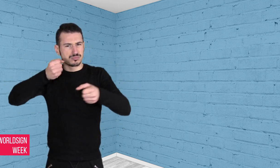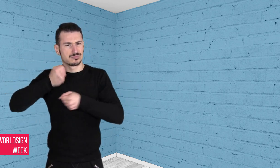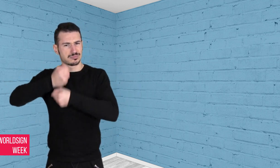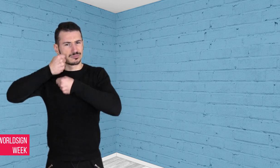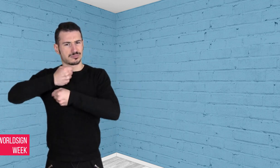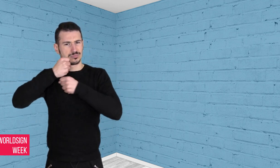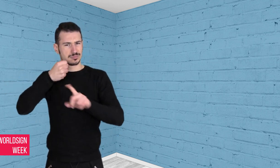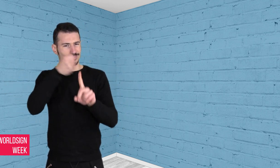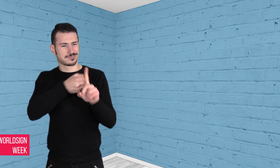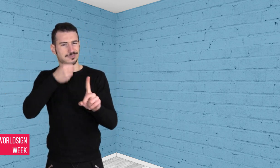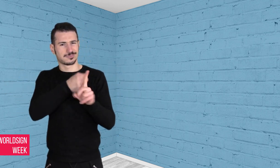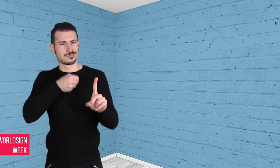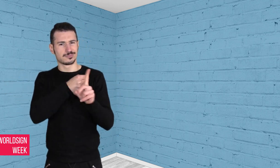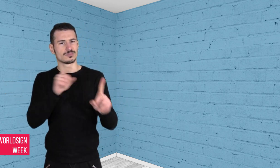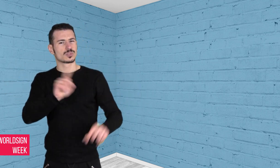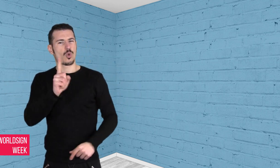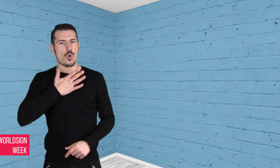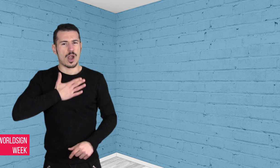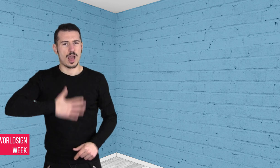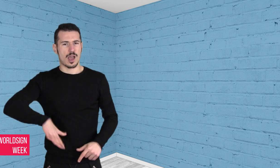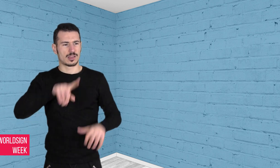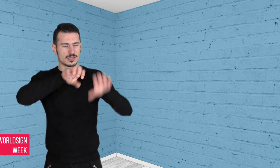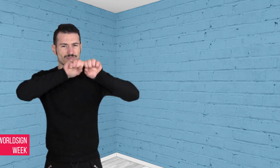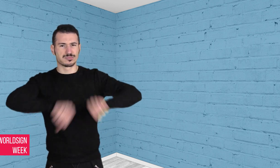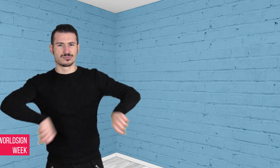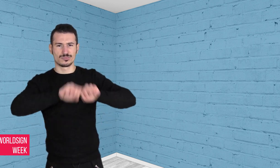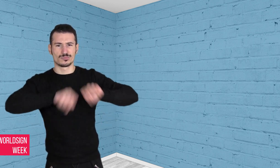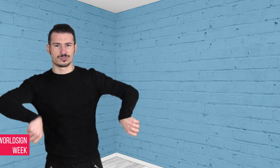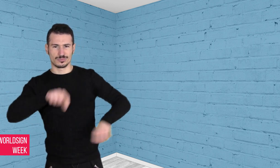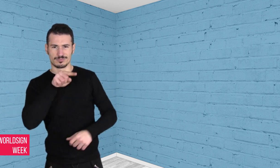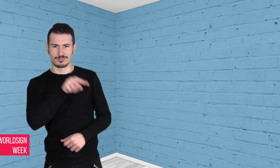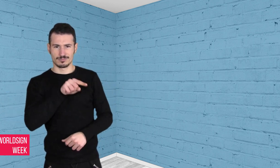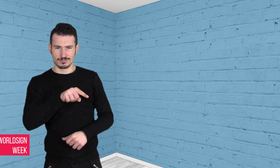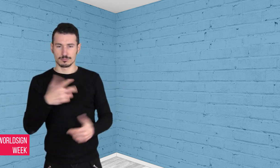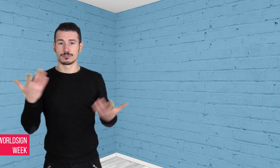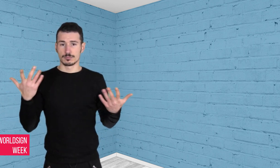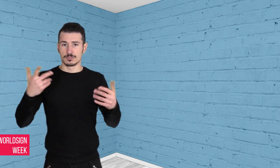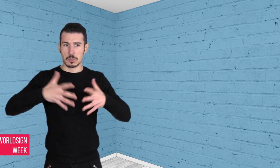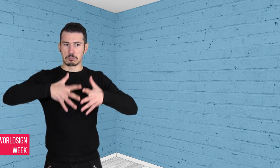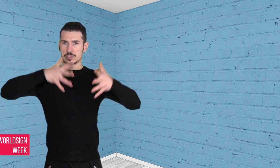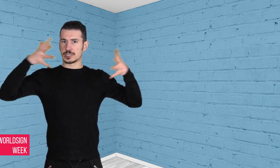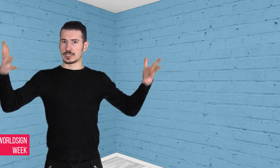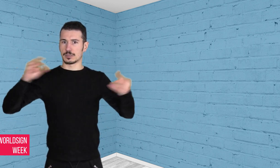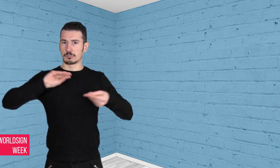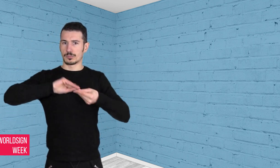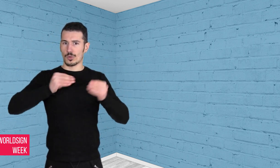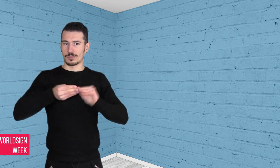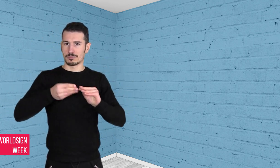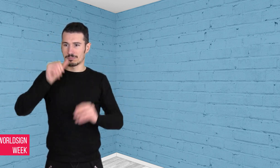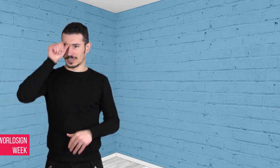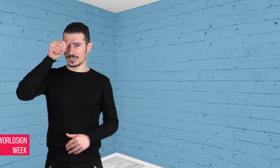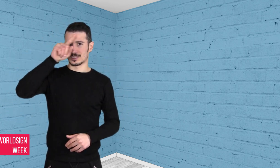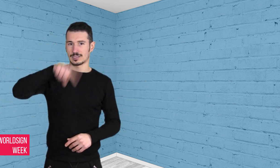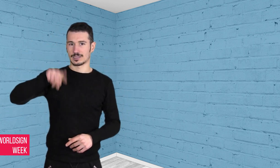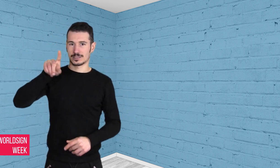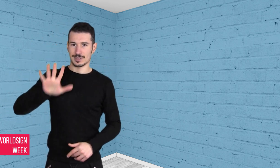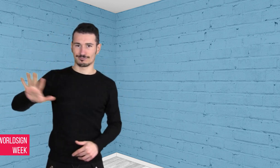against rape in mass protests and it has become a major social issue in India.